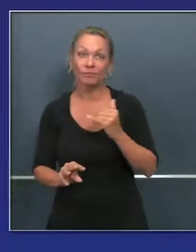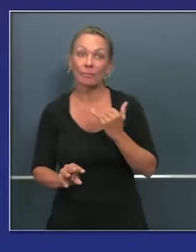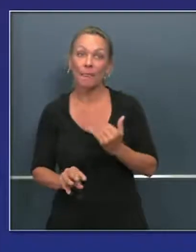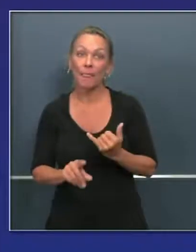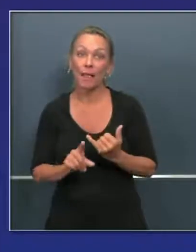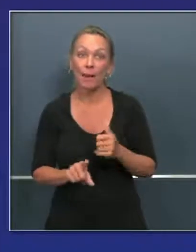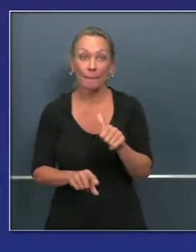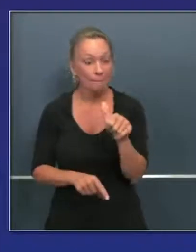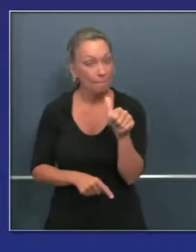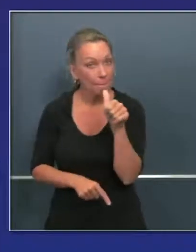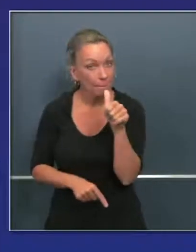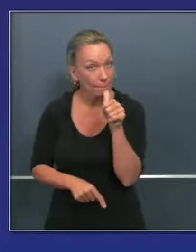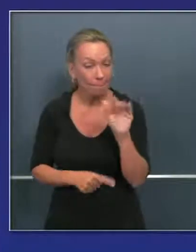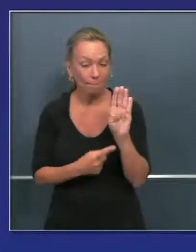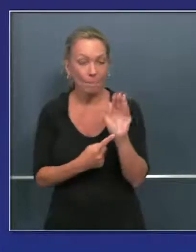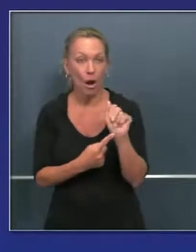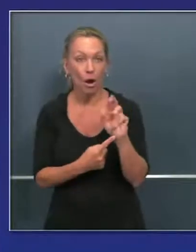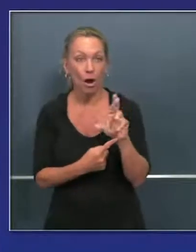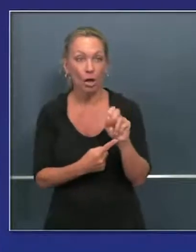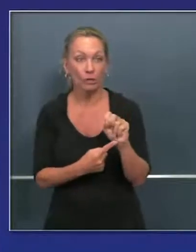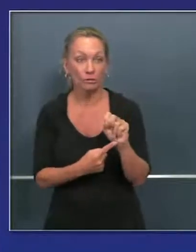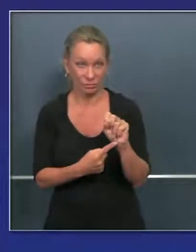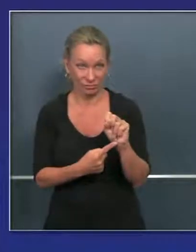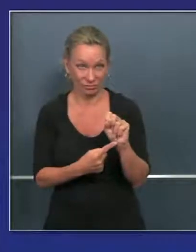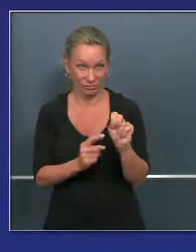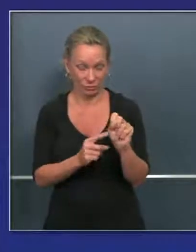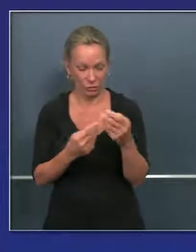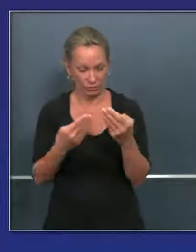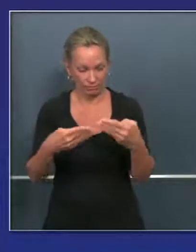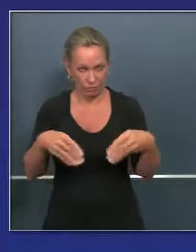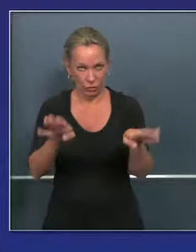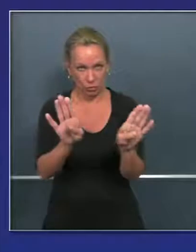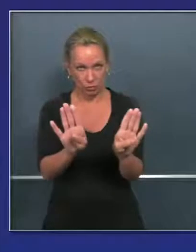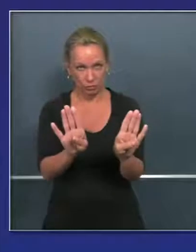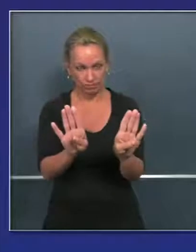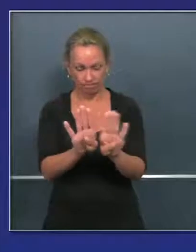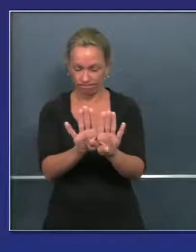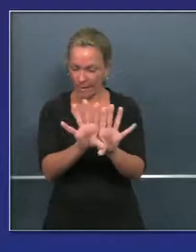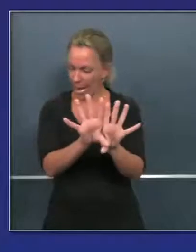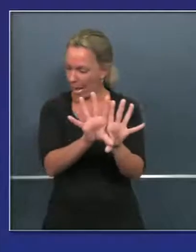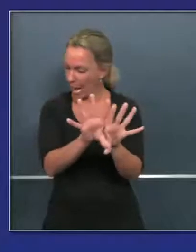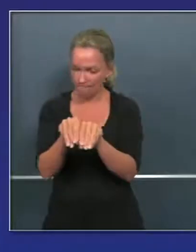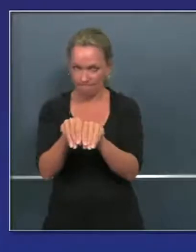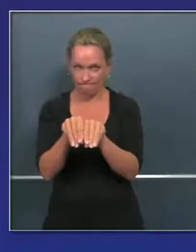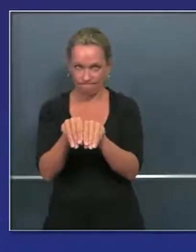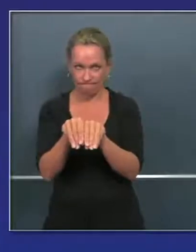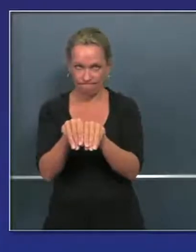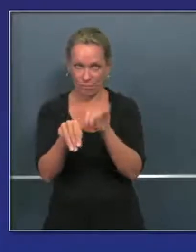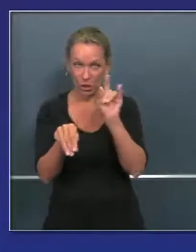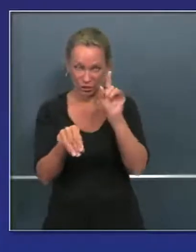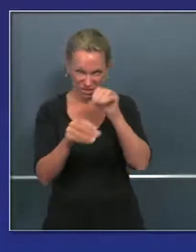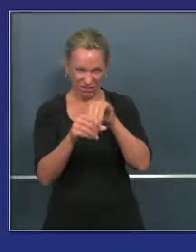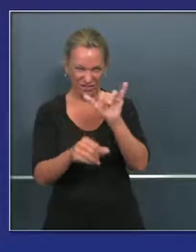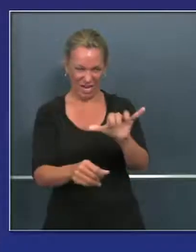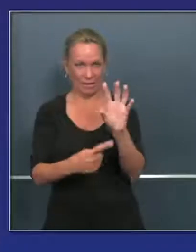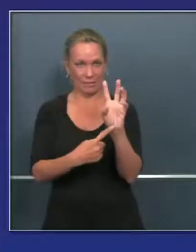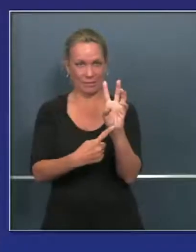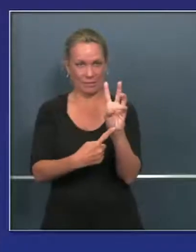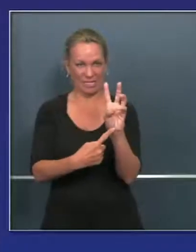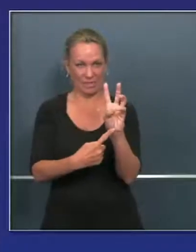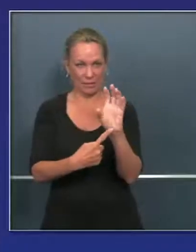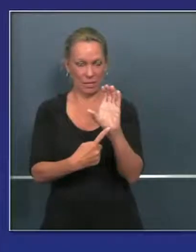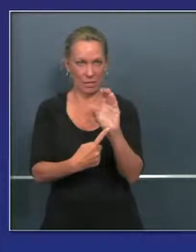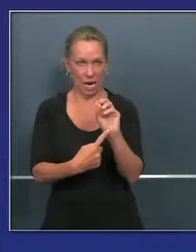Sunday that eight other counties consider doing the same we as I said I working very closely in